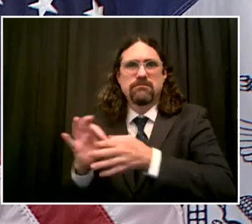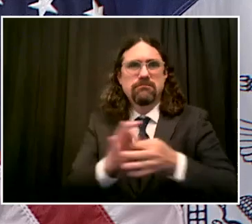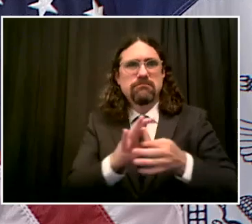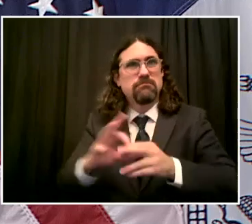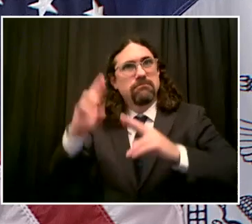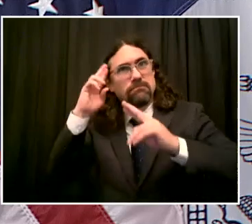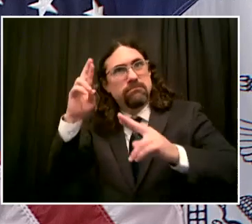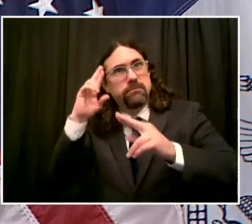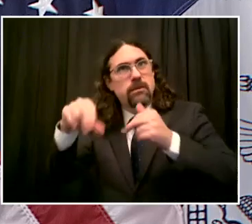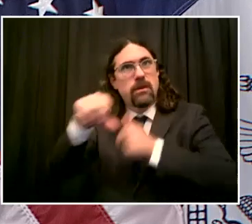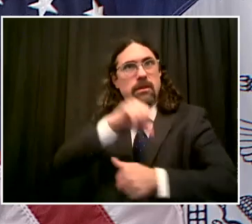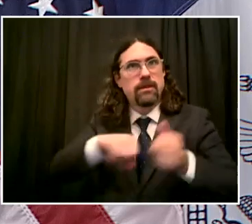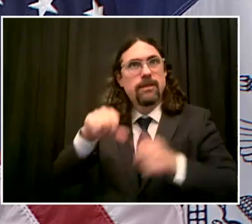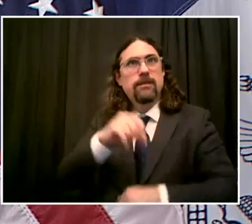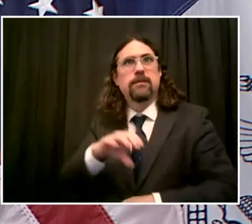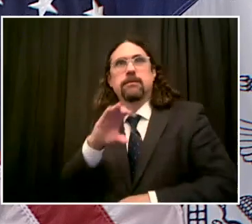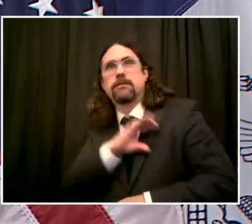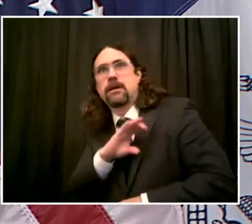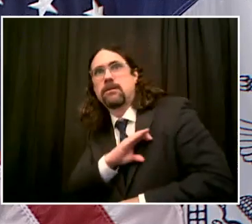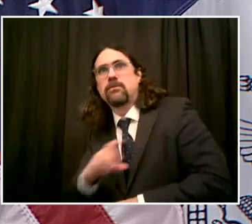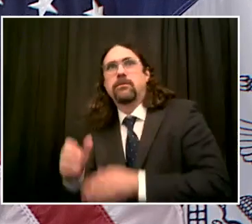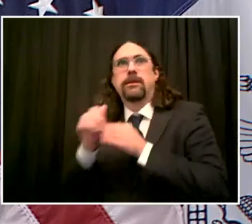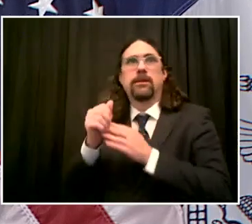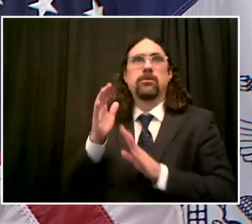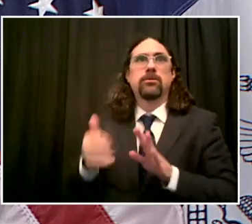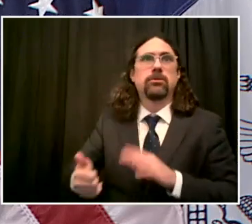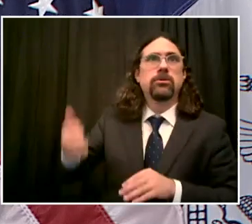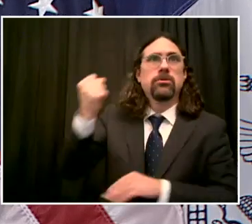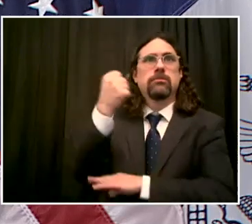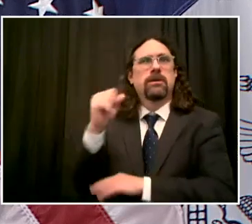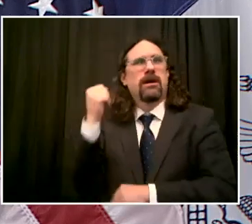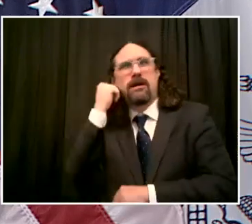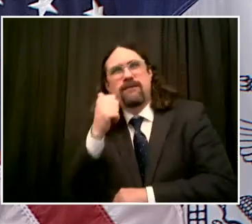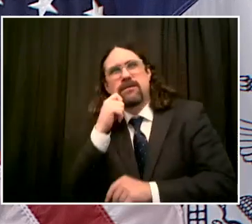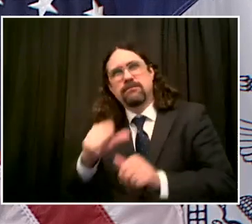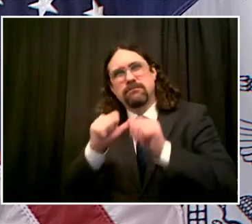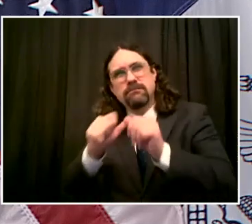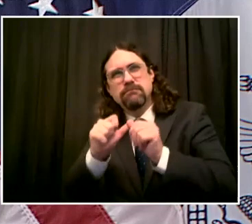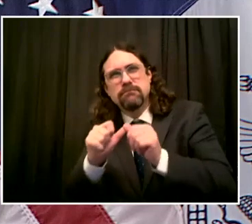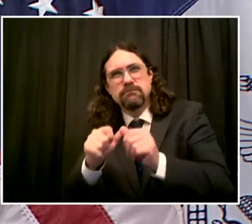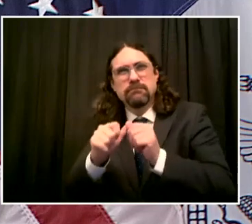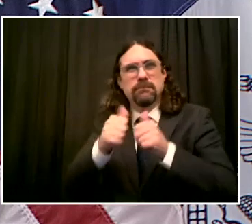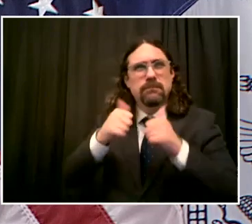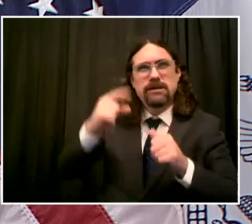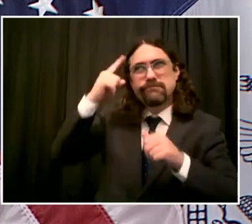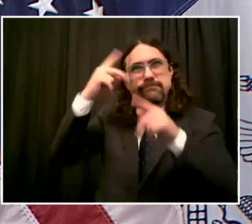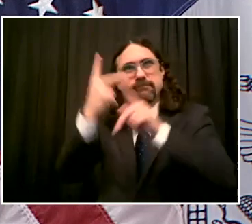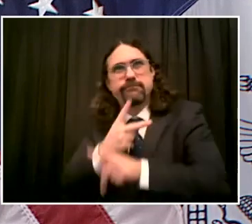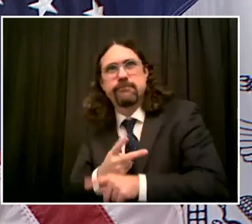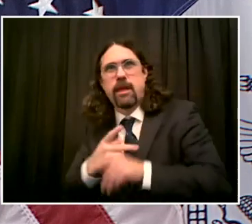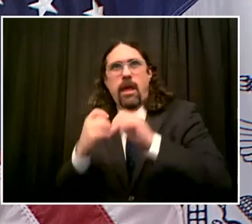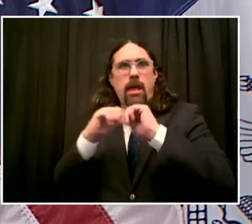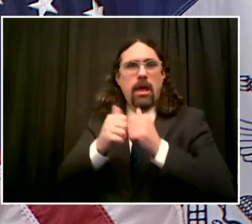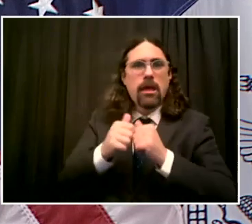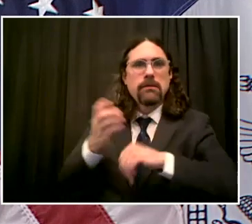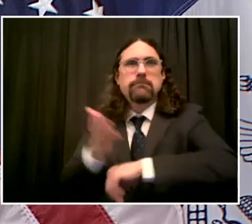AND TAKING A